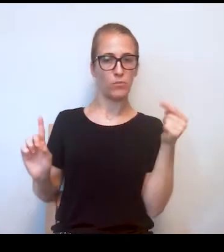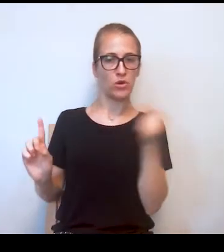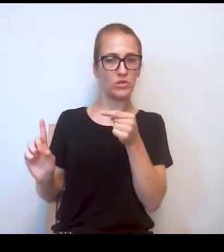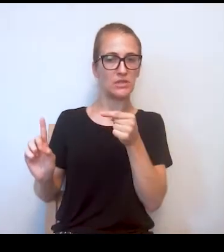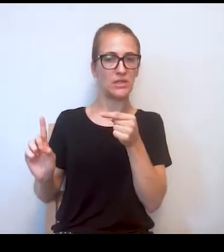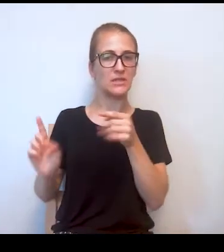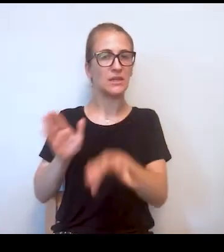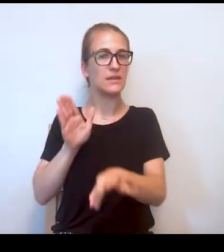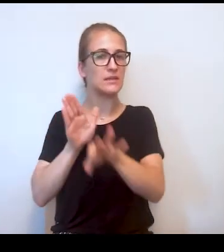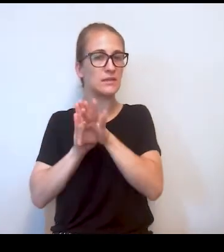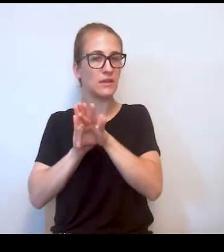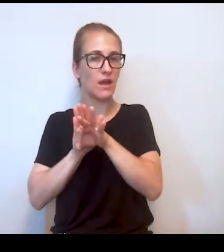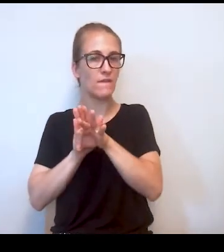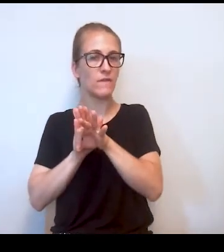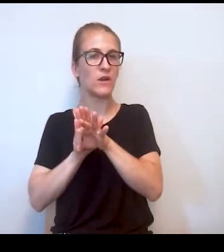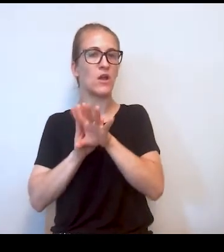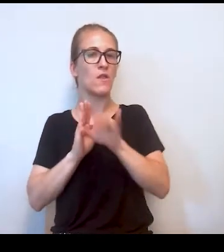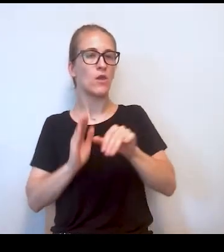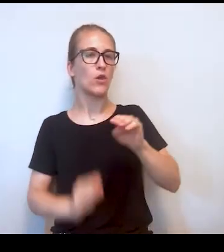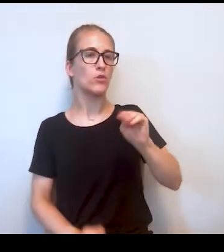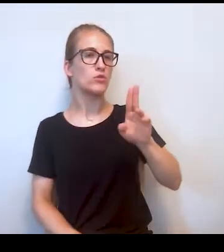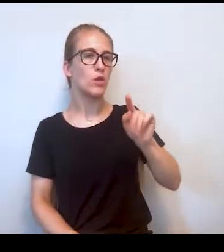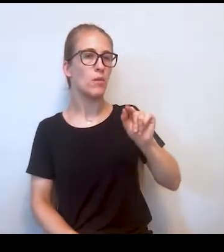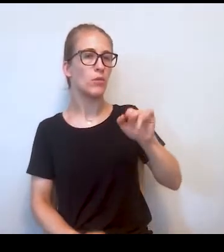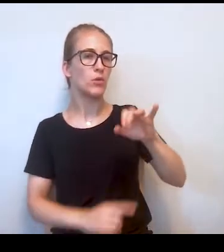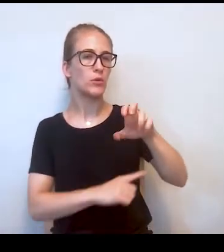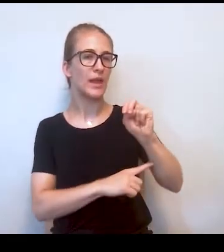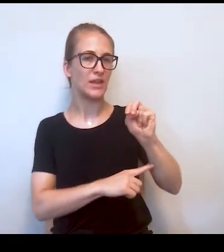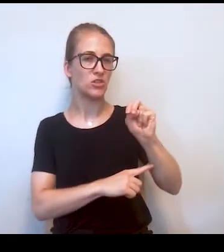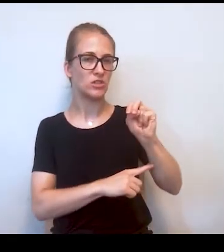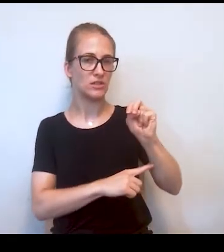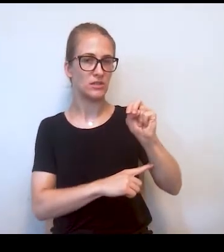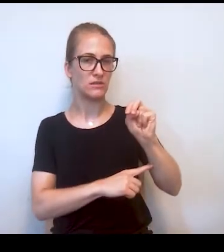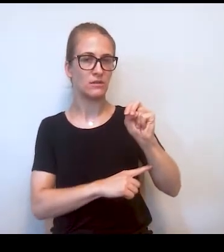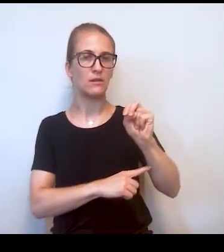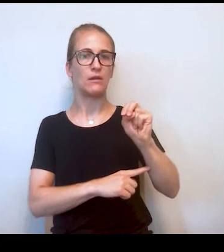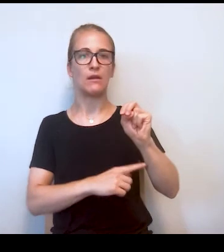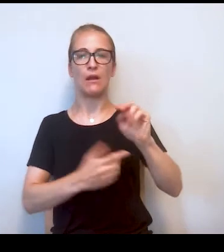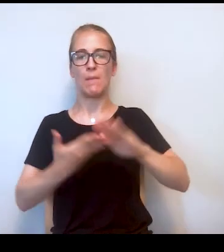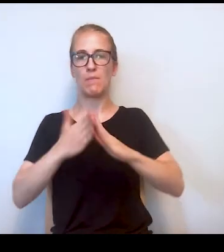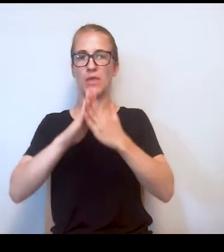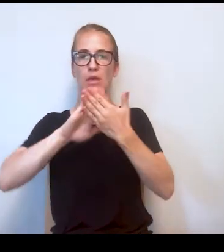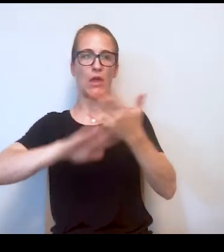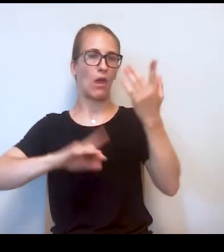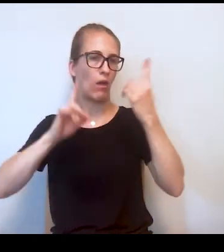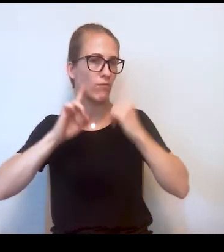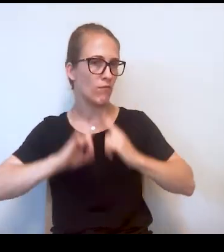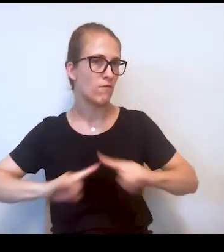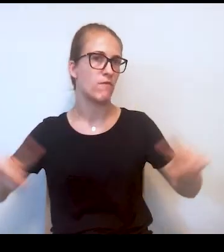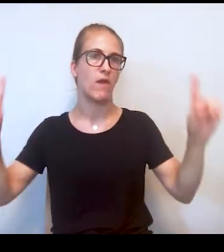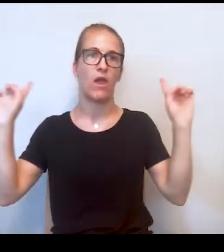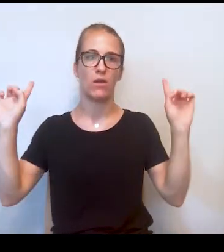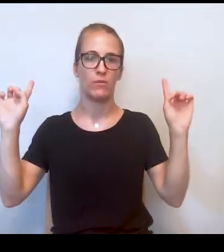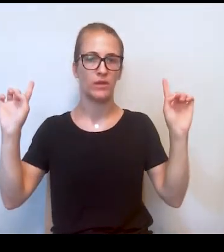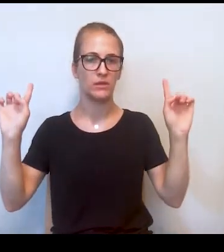He became very, very famous, the person who developed the way